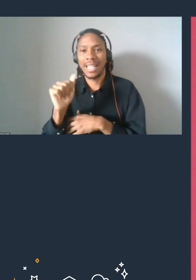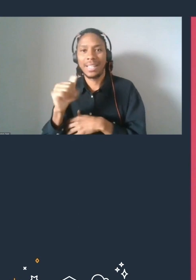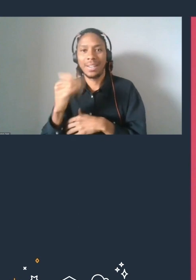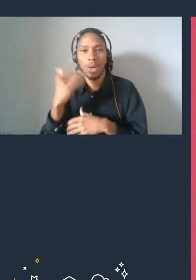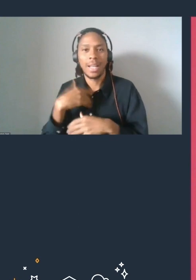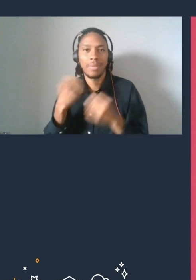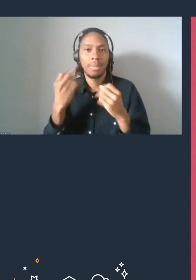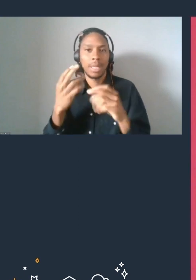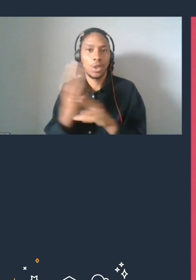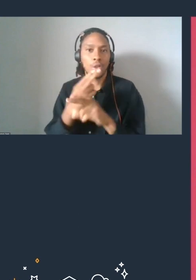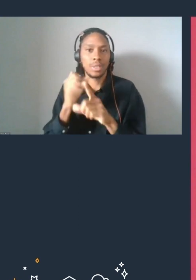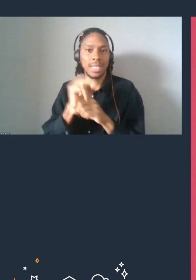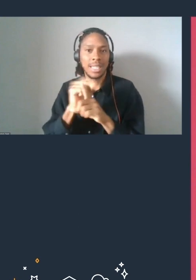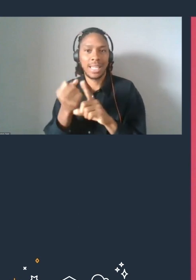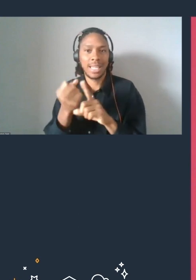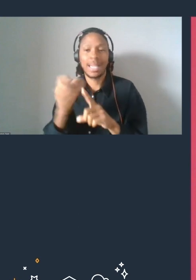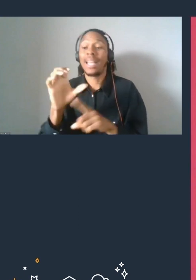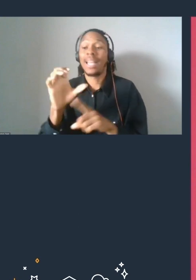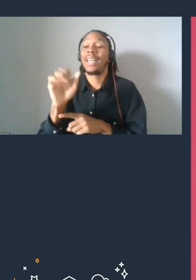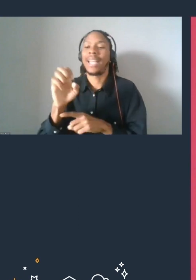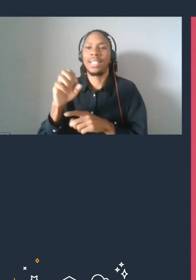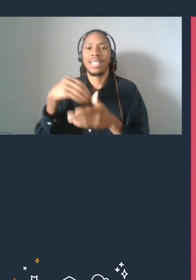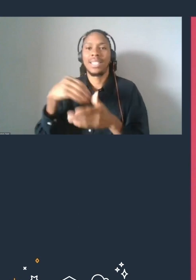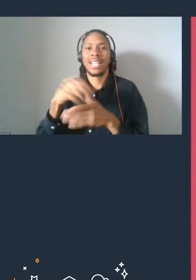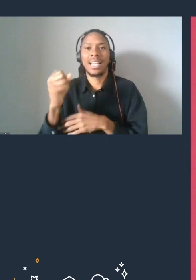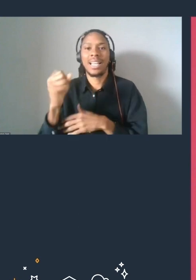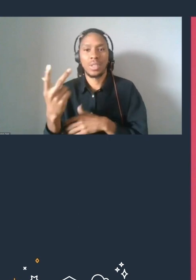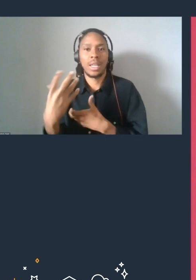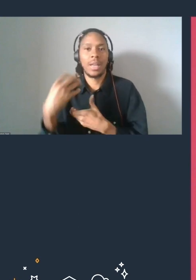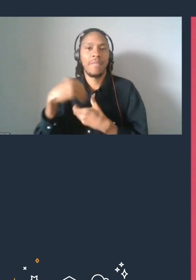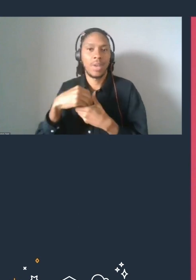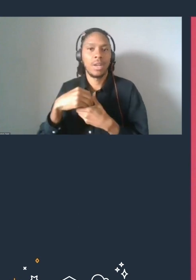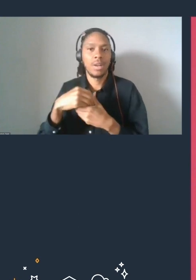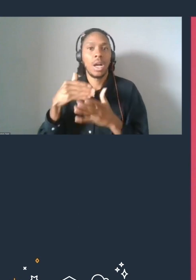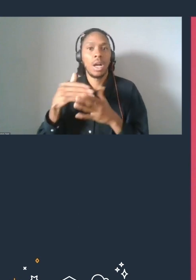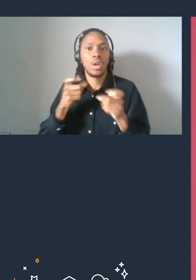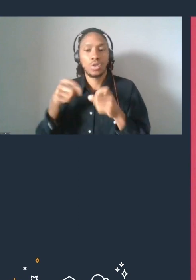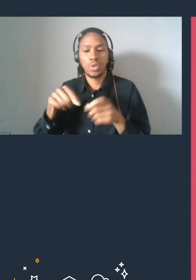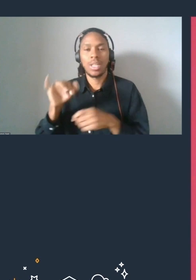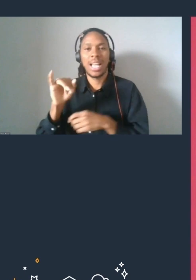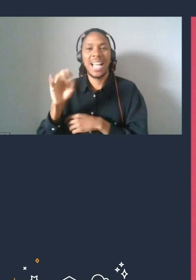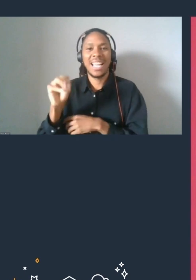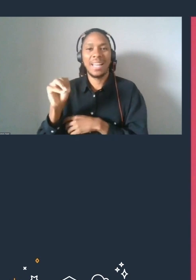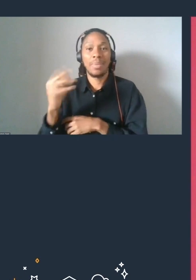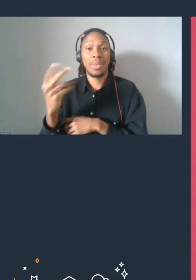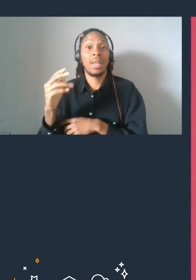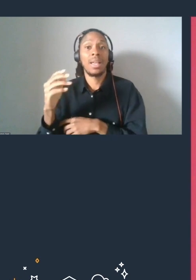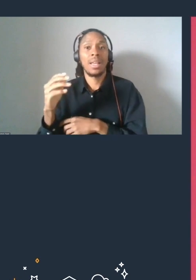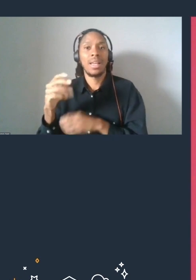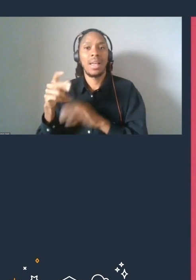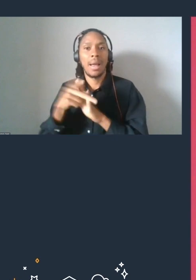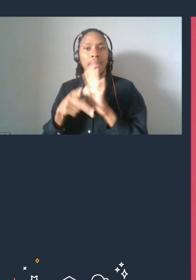in S3 that involve that, often controlled through this IAM policy that you saw Shakhi mention in her talk.